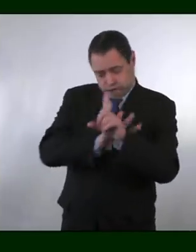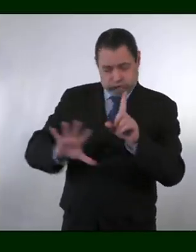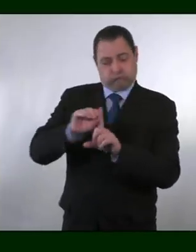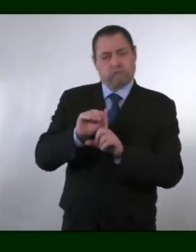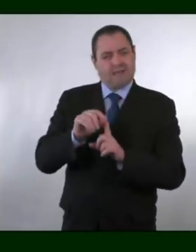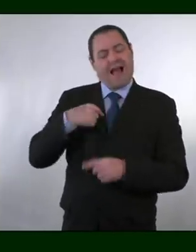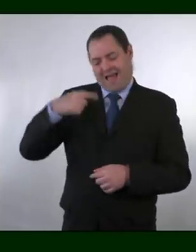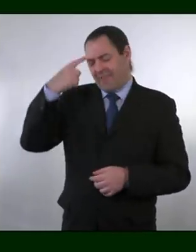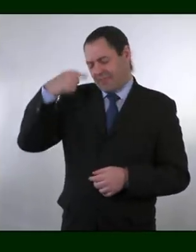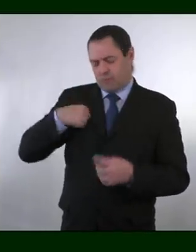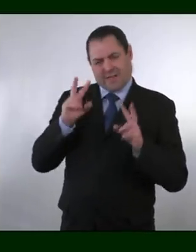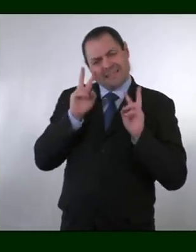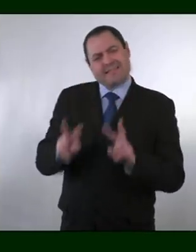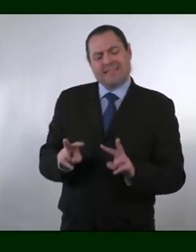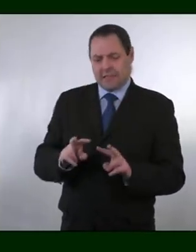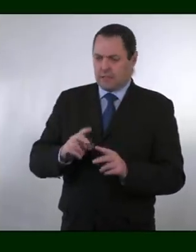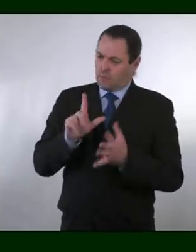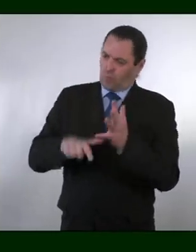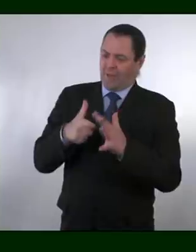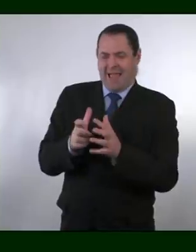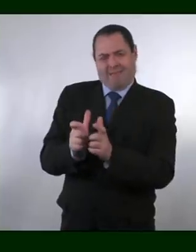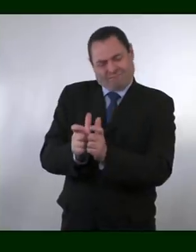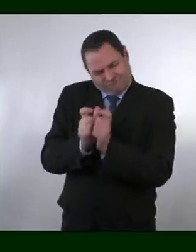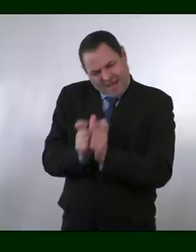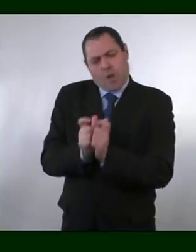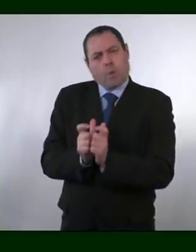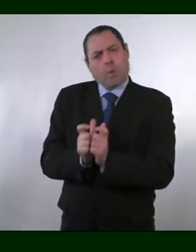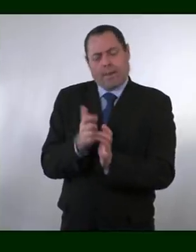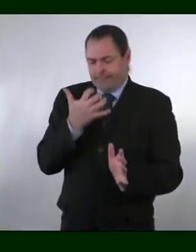its value and will continue to show its value. The right hon. Gentleman talks about wanting to